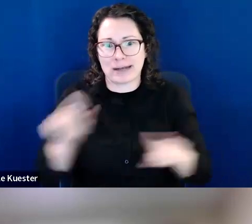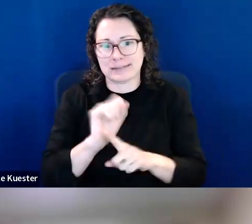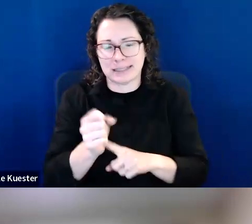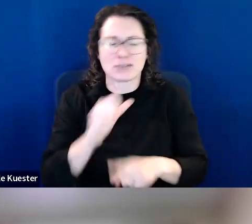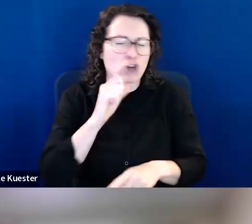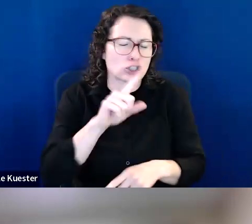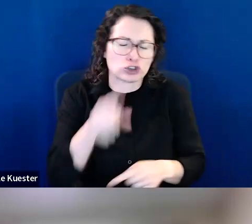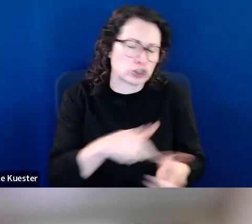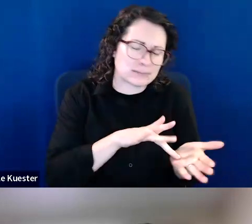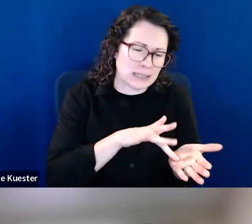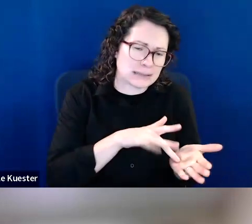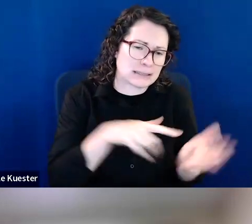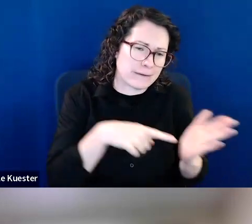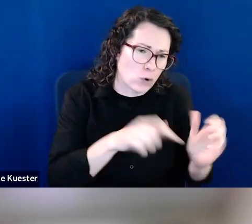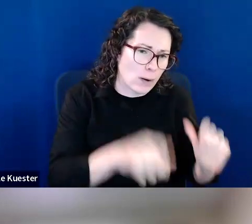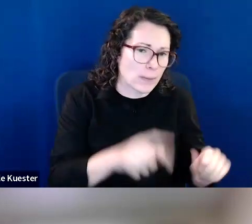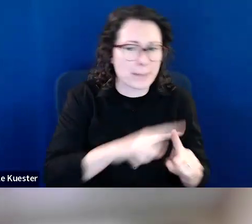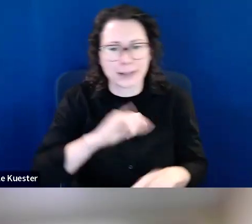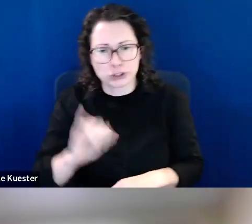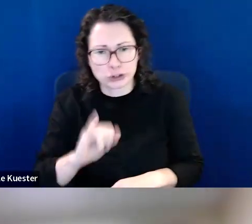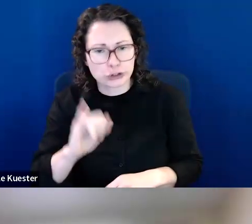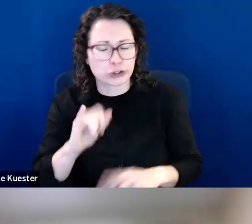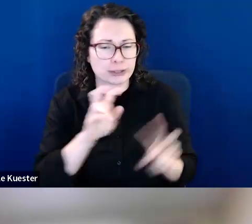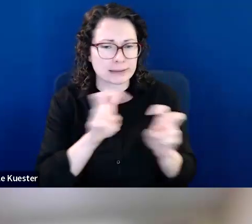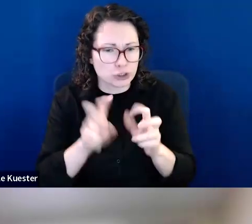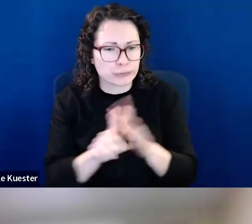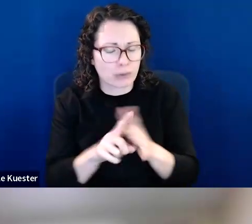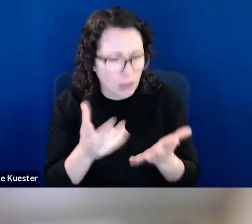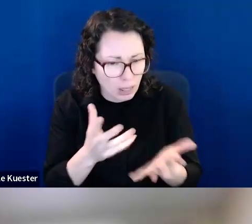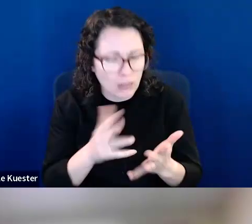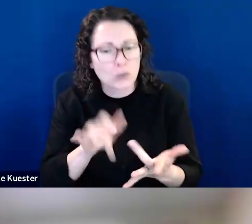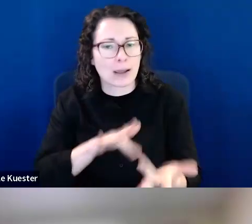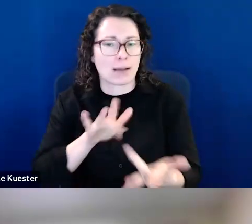drug affordability, but also insurance issues and things like that. And so I think that there